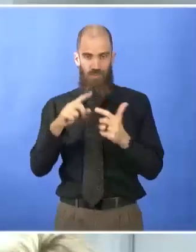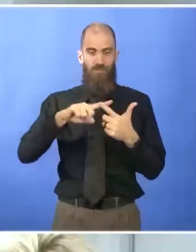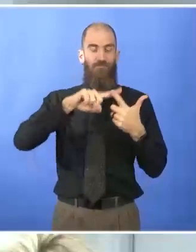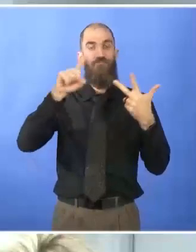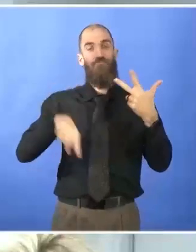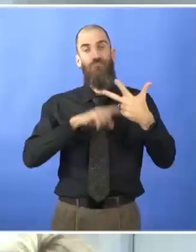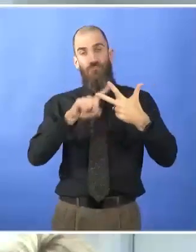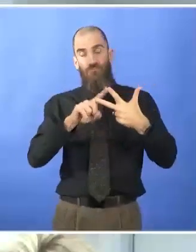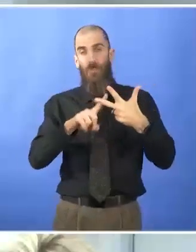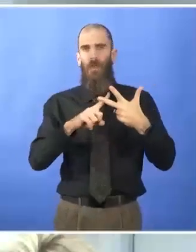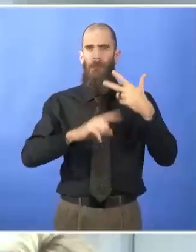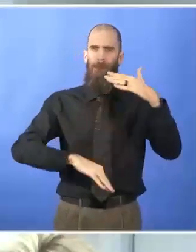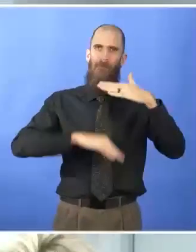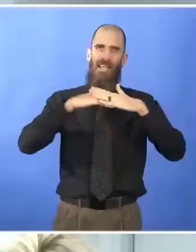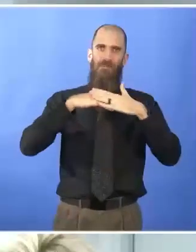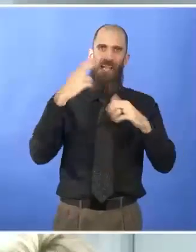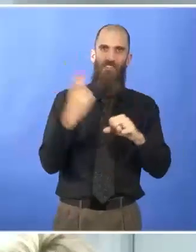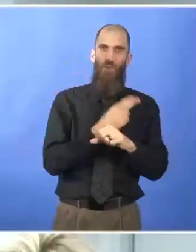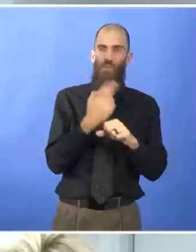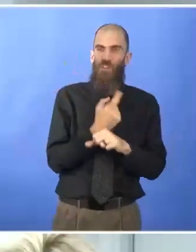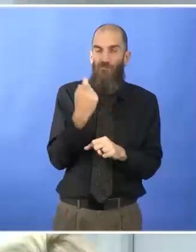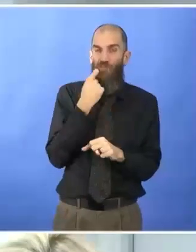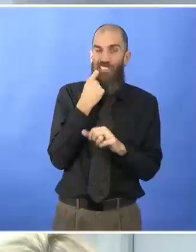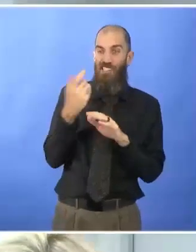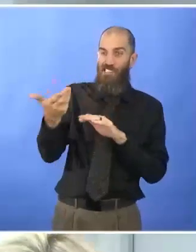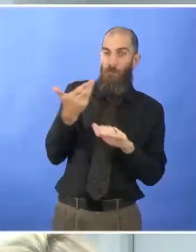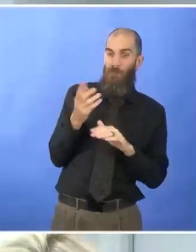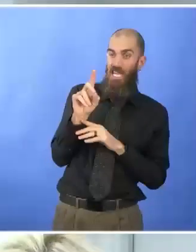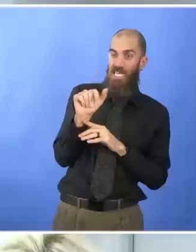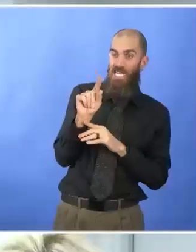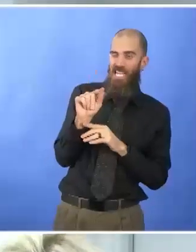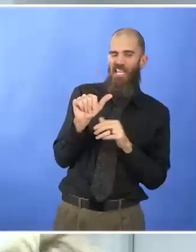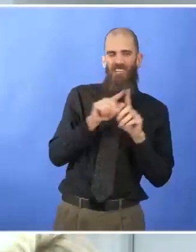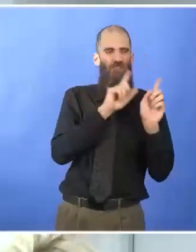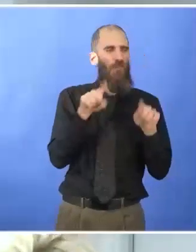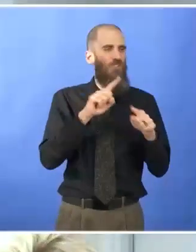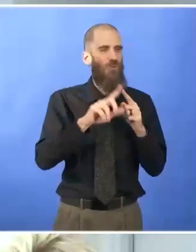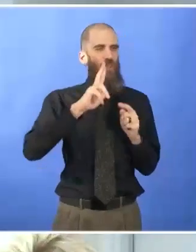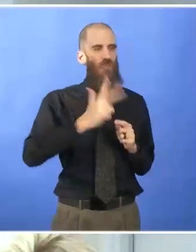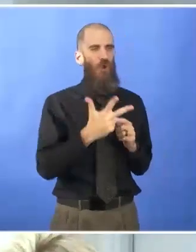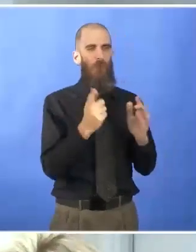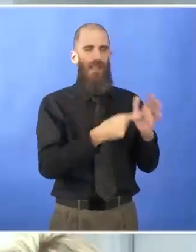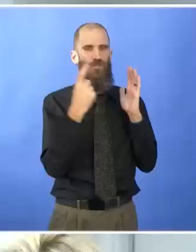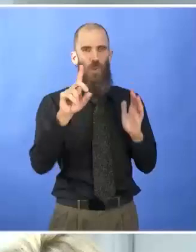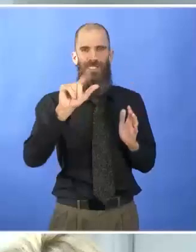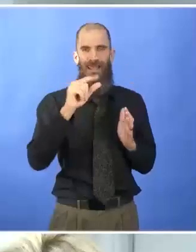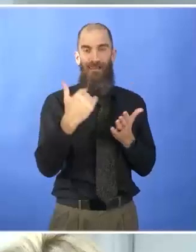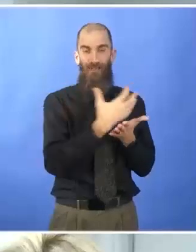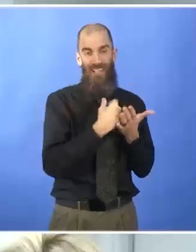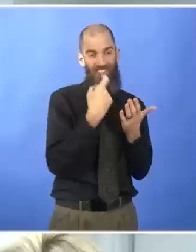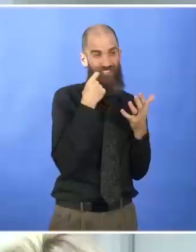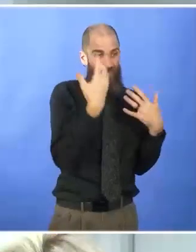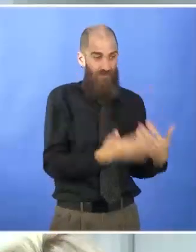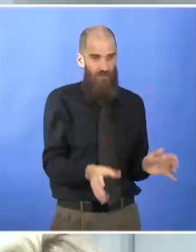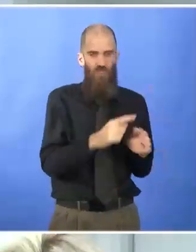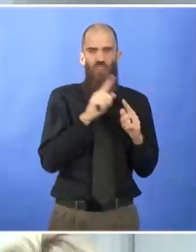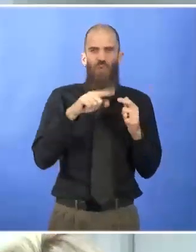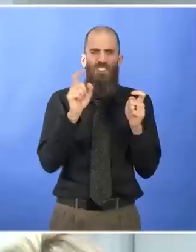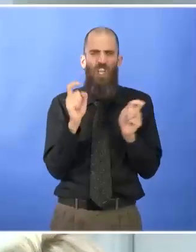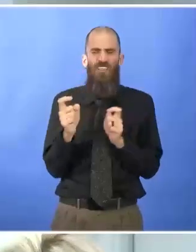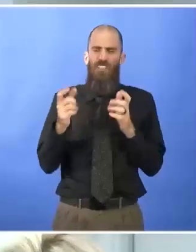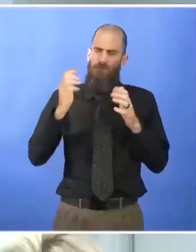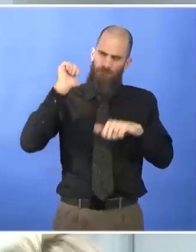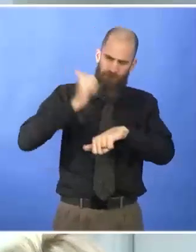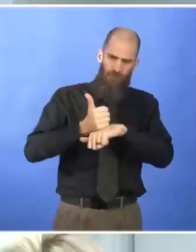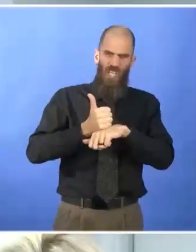DATA IN RESPONSE TO THE MANDATORY THIRD DATA COLLECTION.